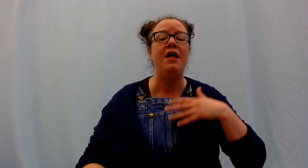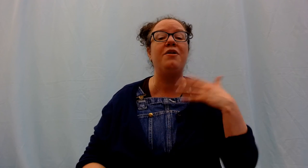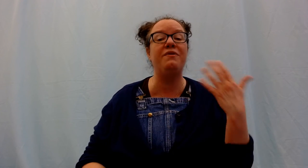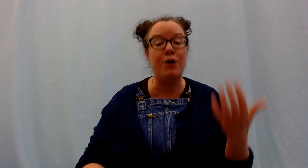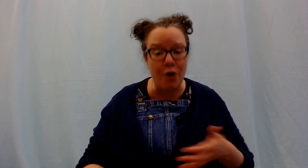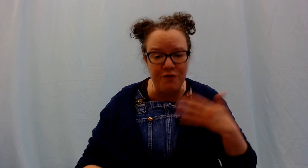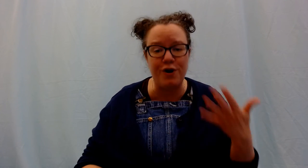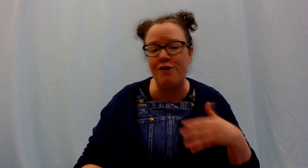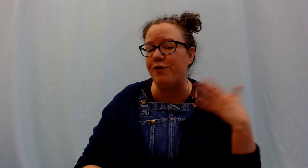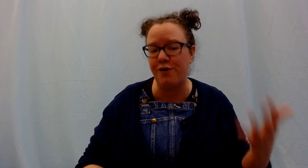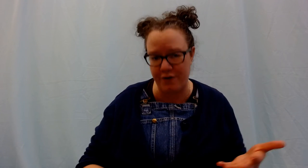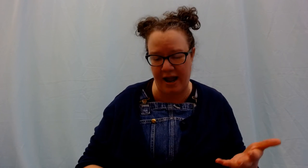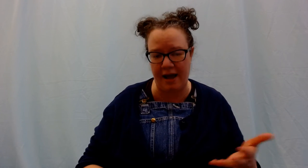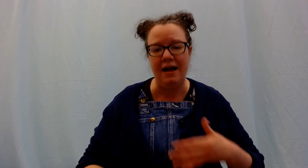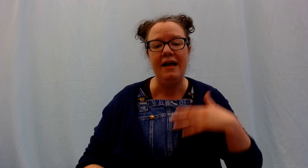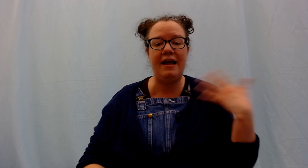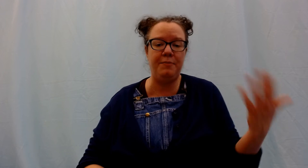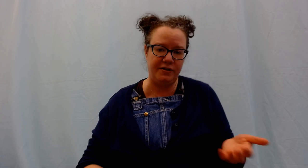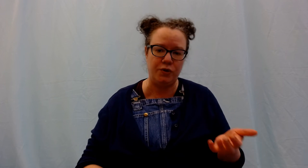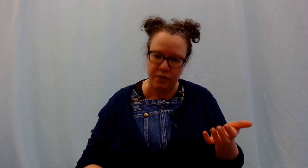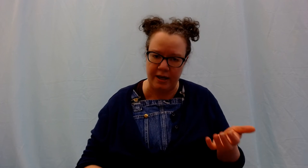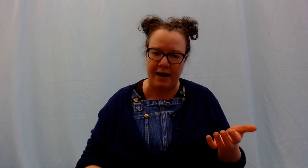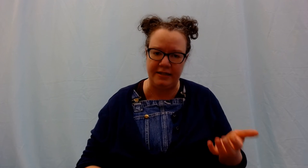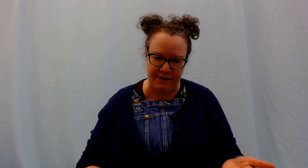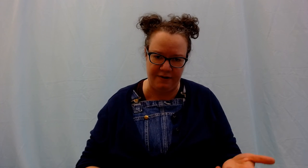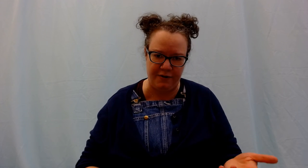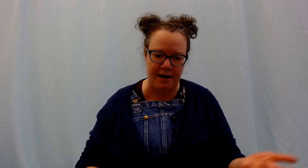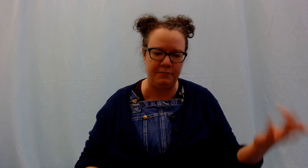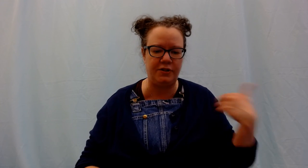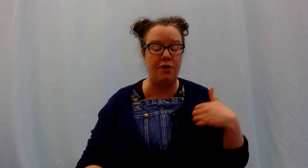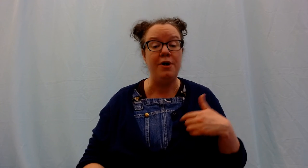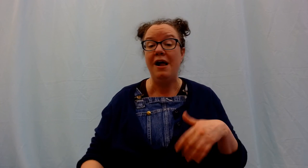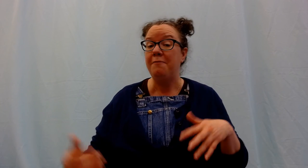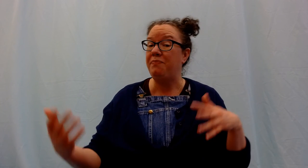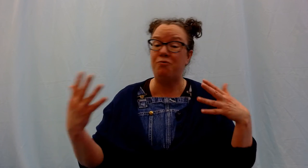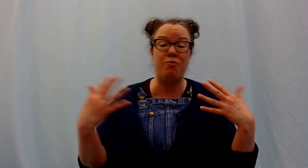that we've heard over and over and over again can be a soothing activity for them. So